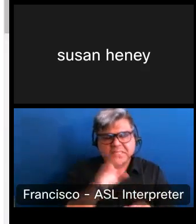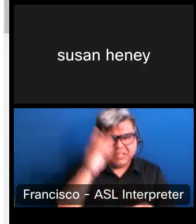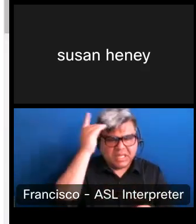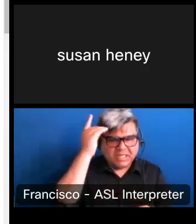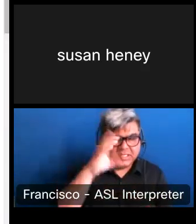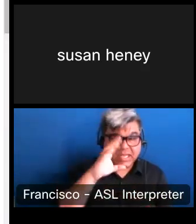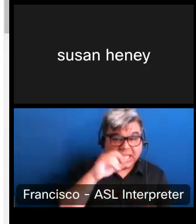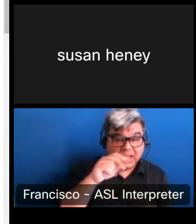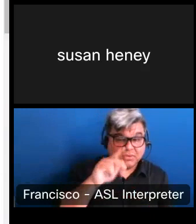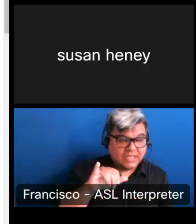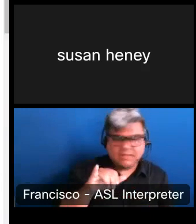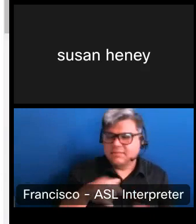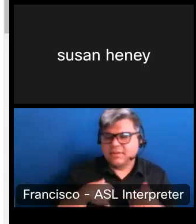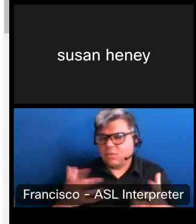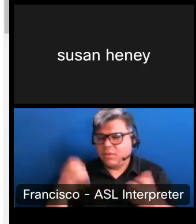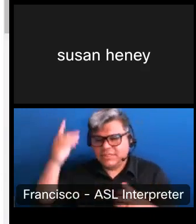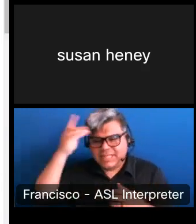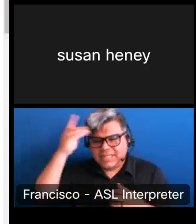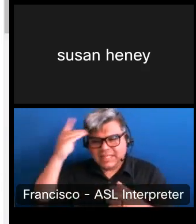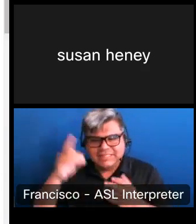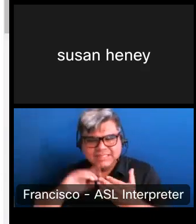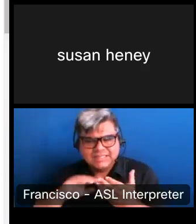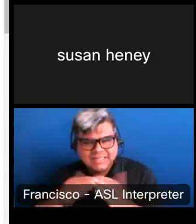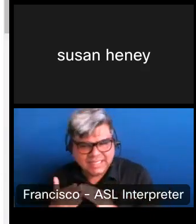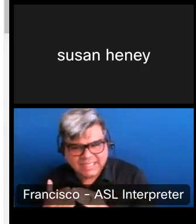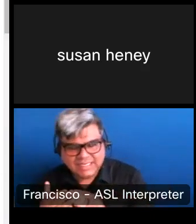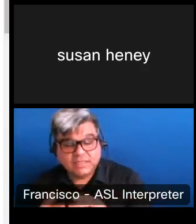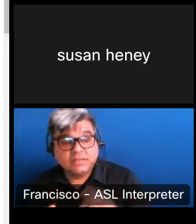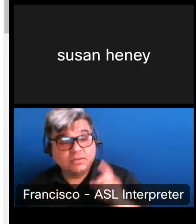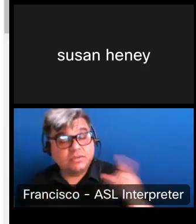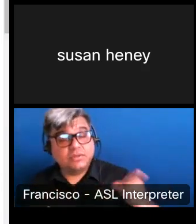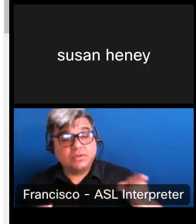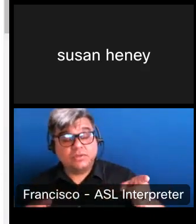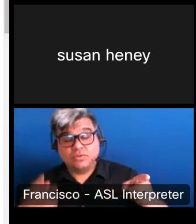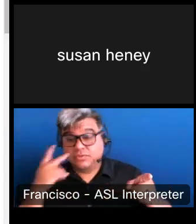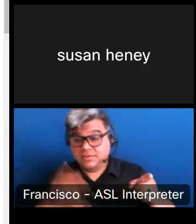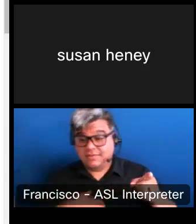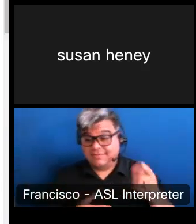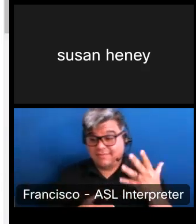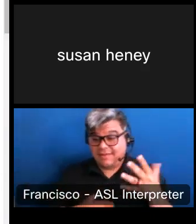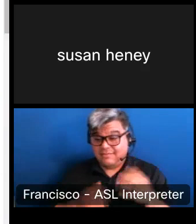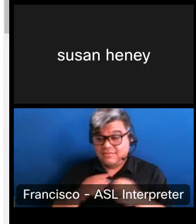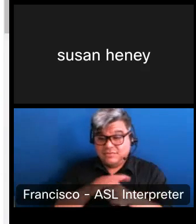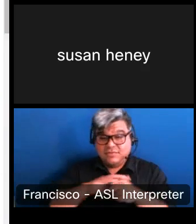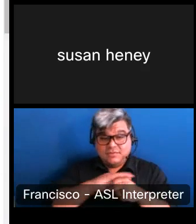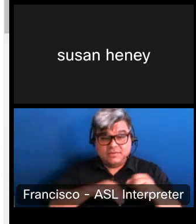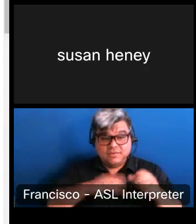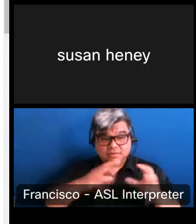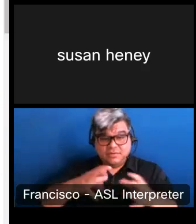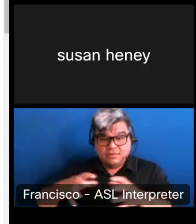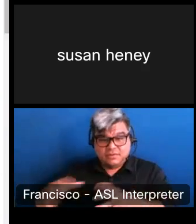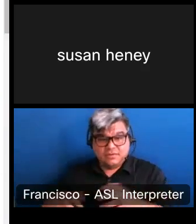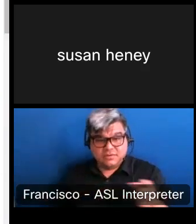Okay, so here we have our five geographies here, Dallas City, New York City, Los Angeles County,